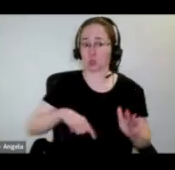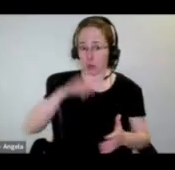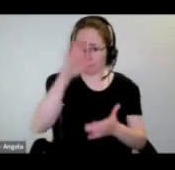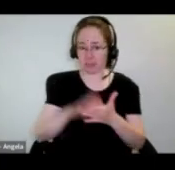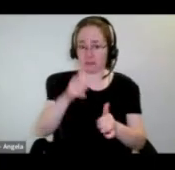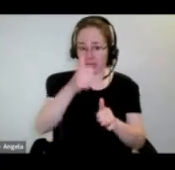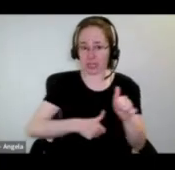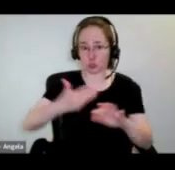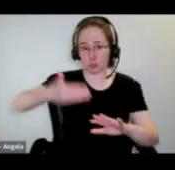David Watkins: So…